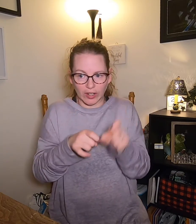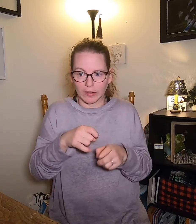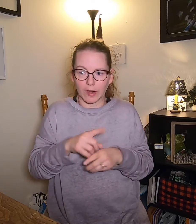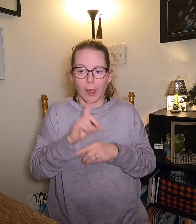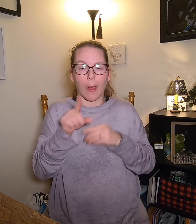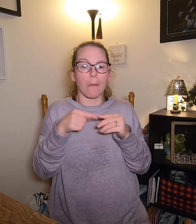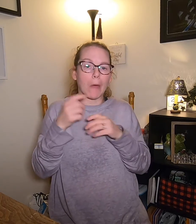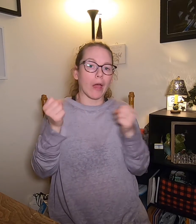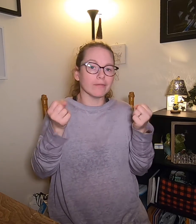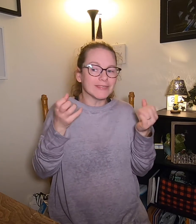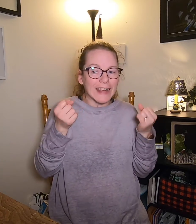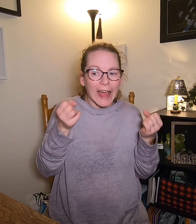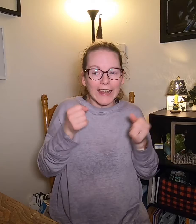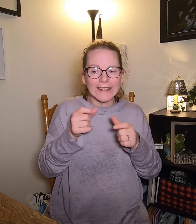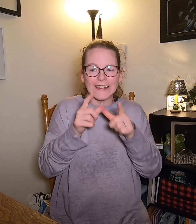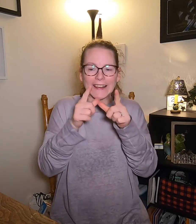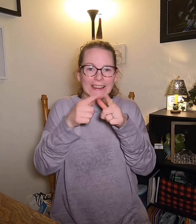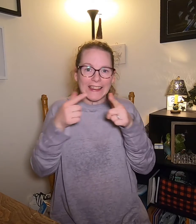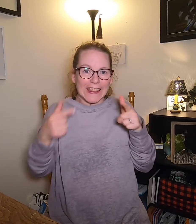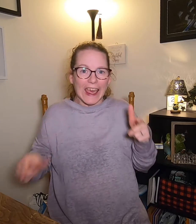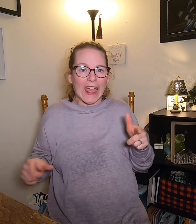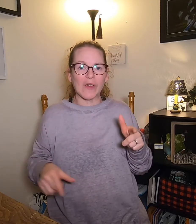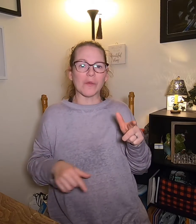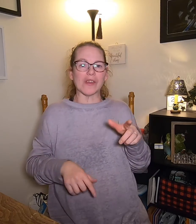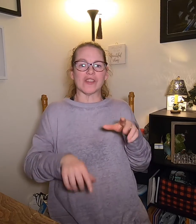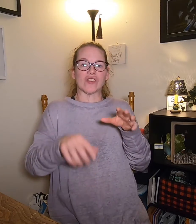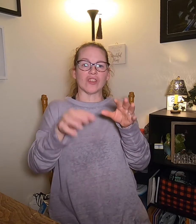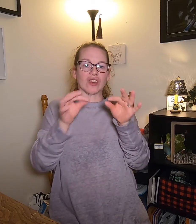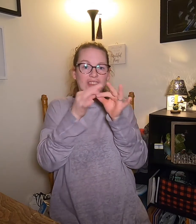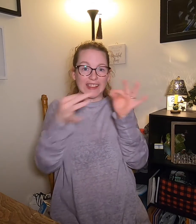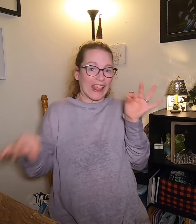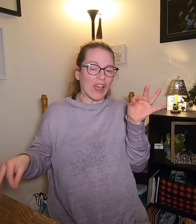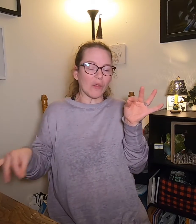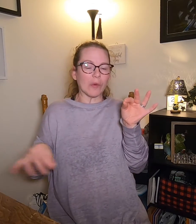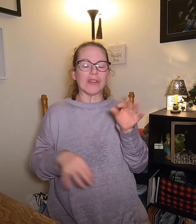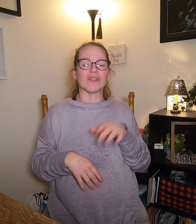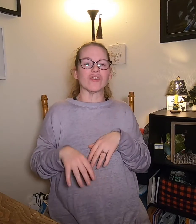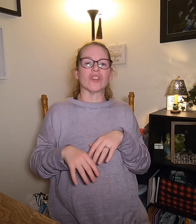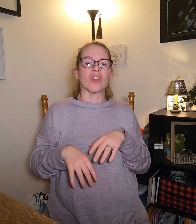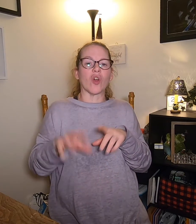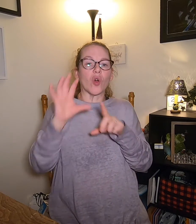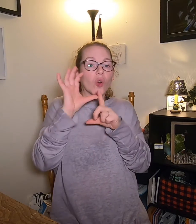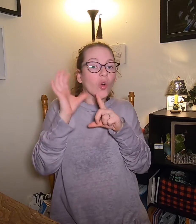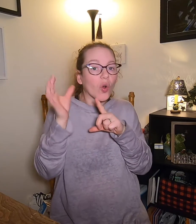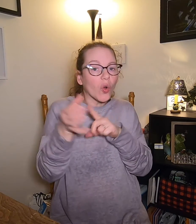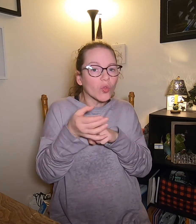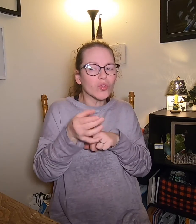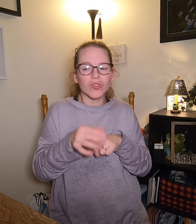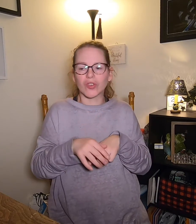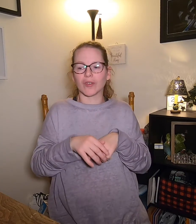about signing, language, culture